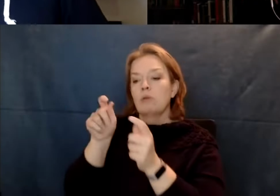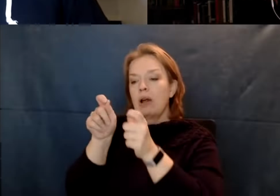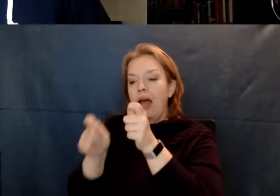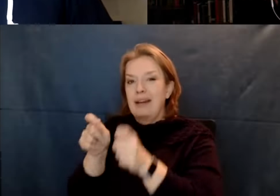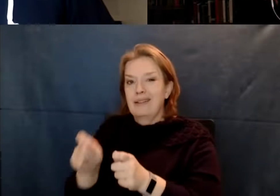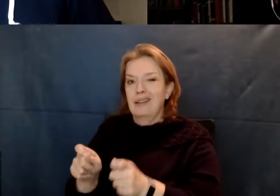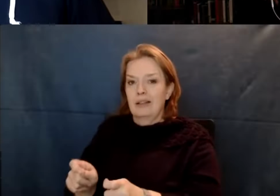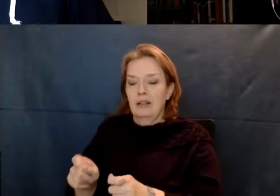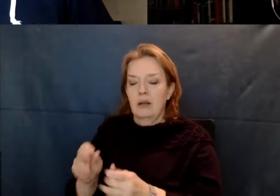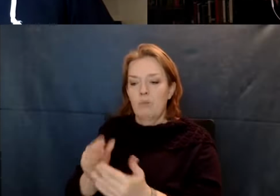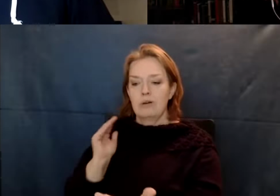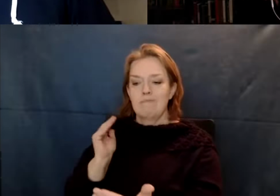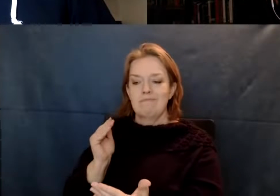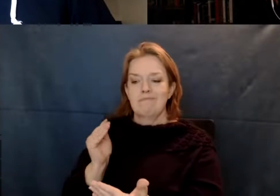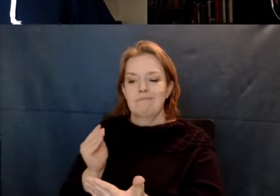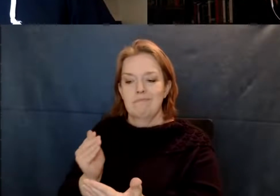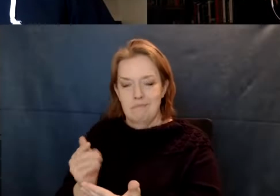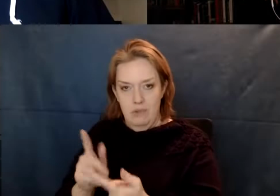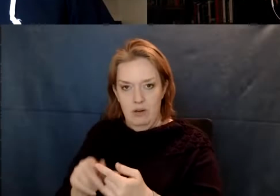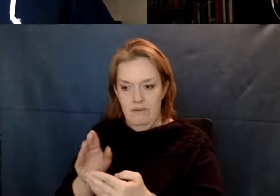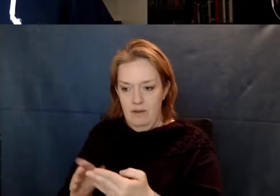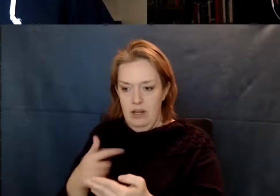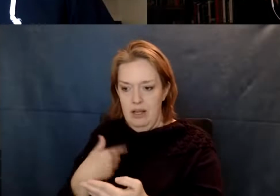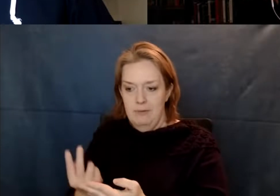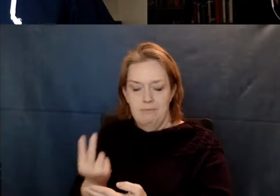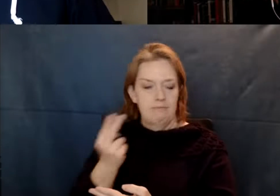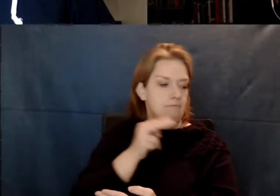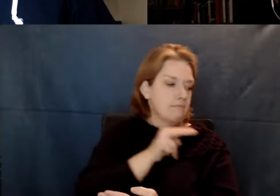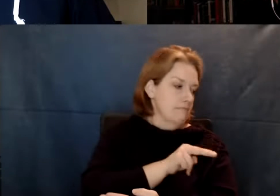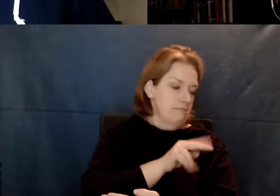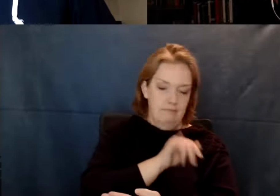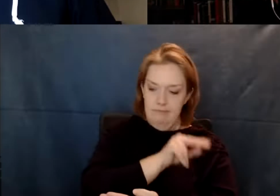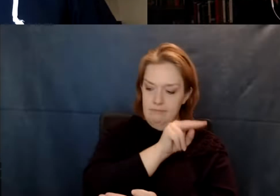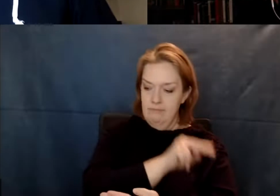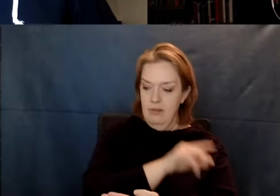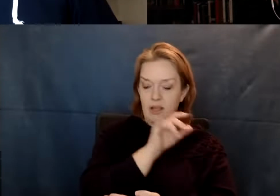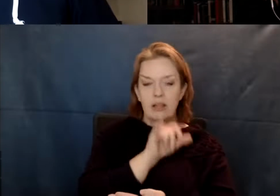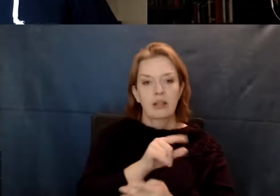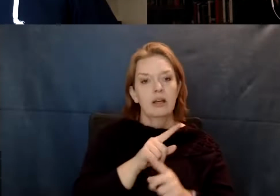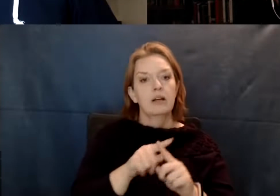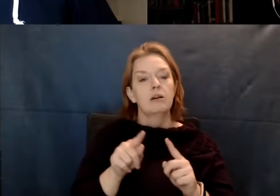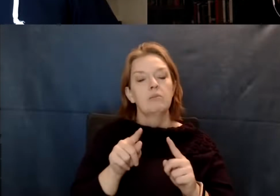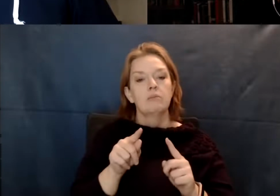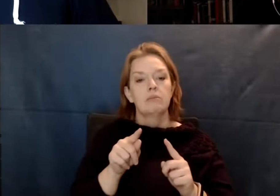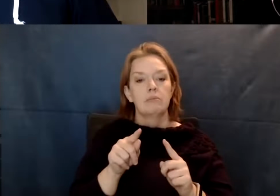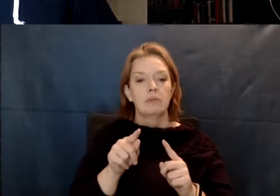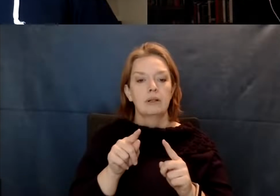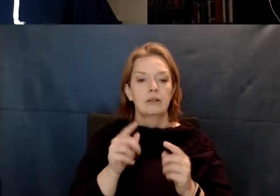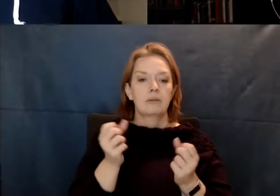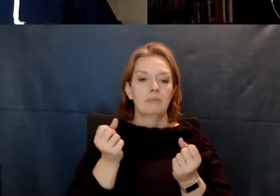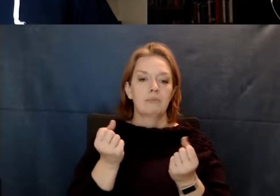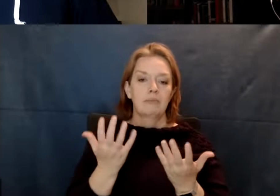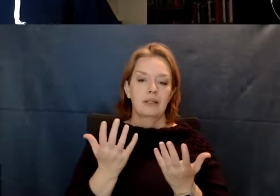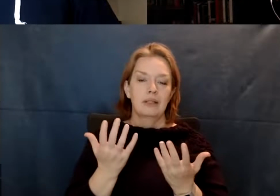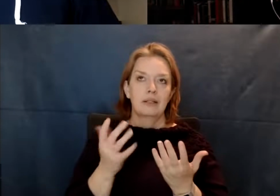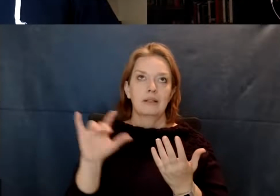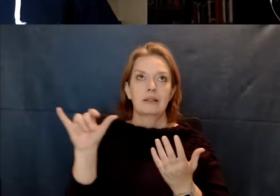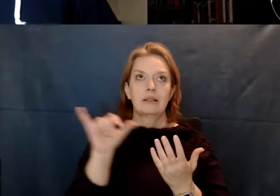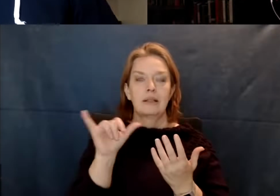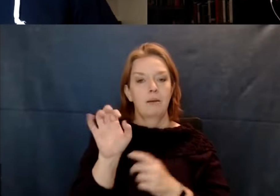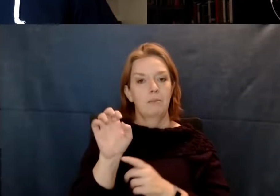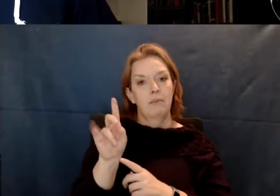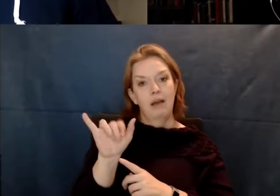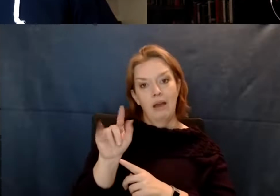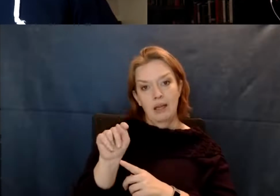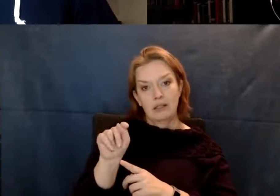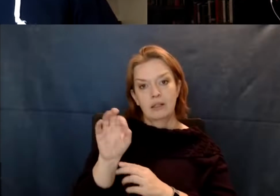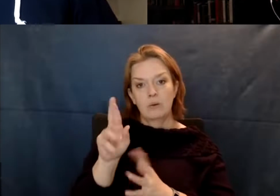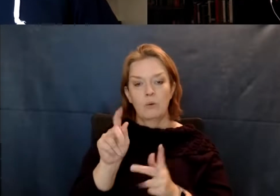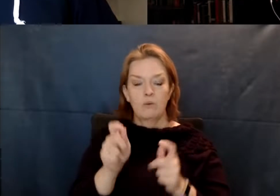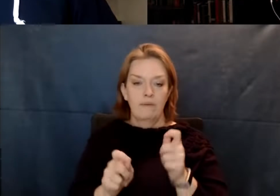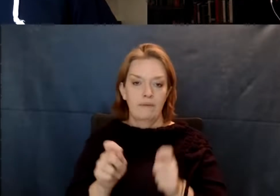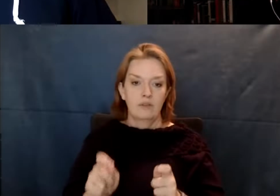deciding that a photo is done, but a lot of the same, I guess, editing or revision principles